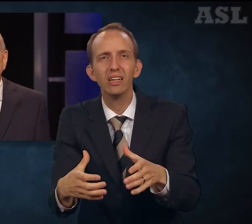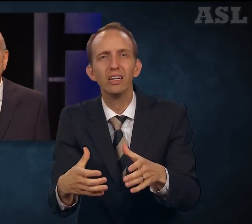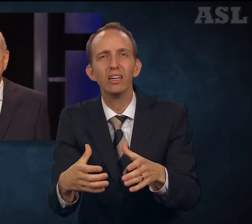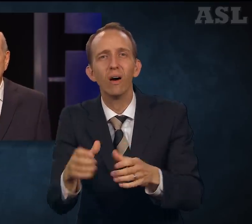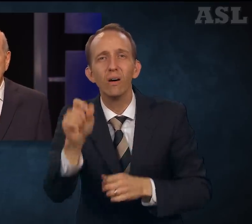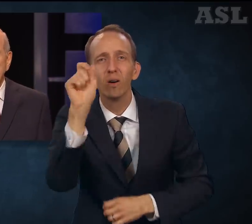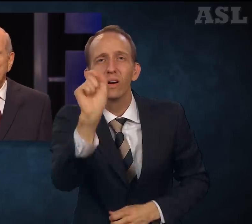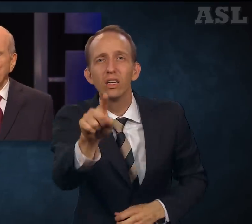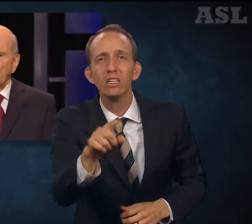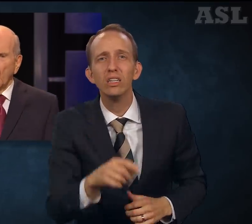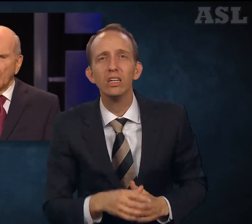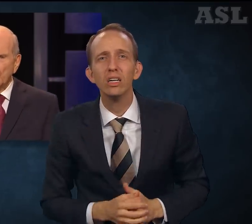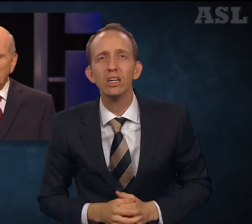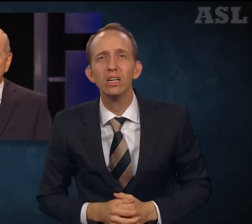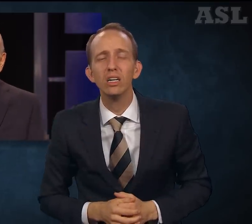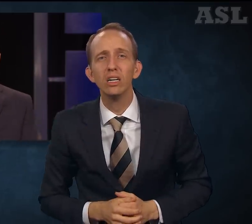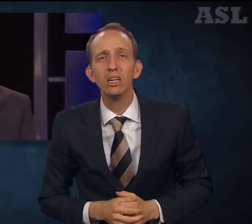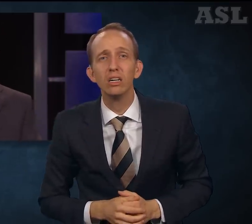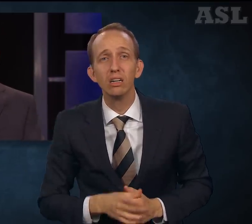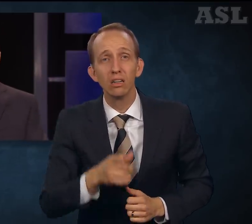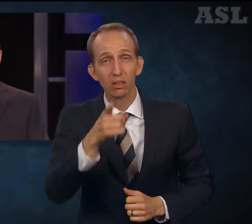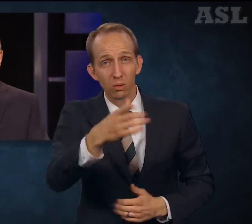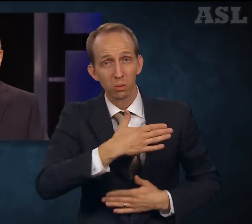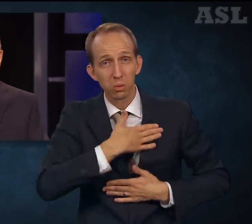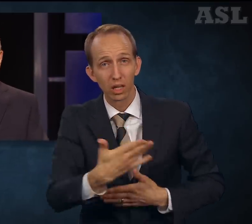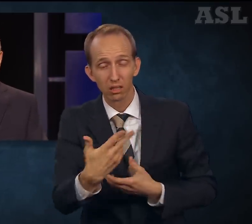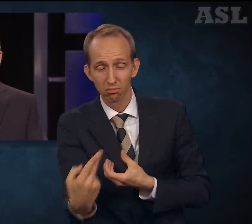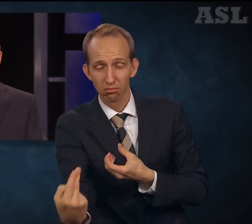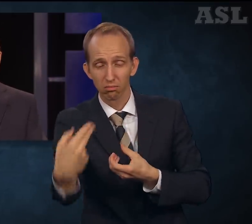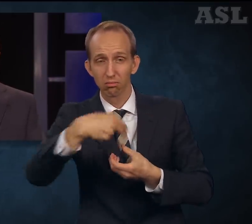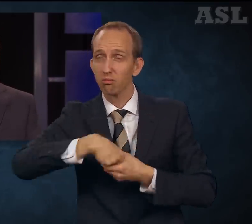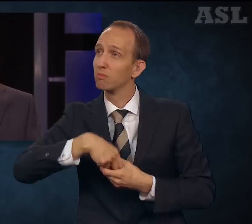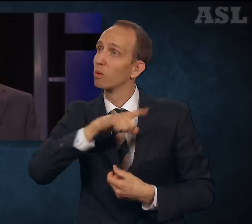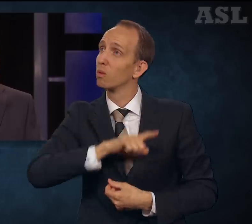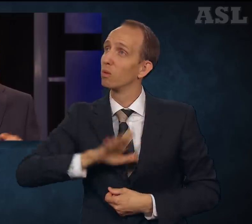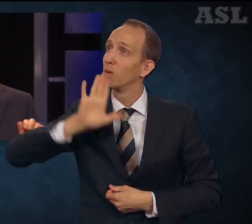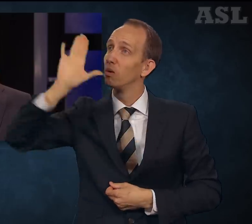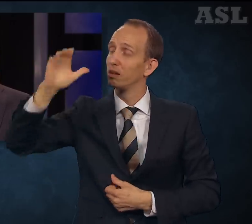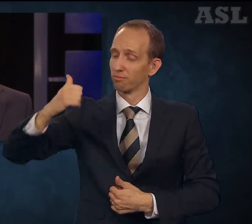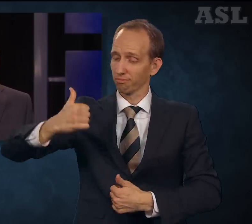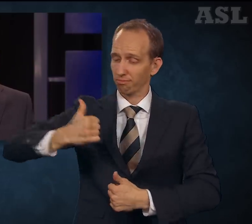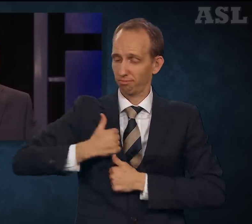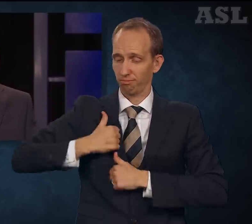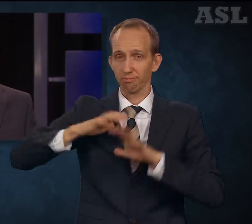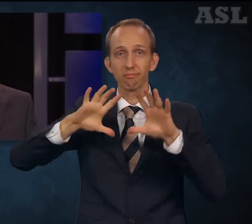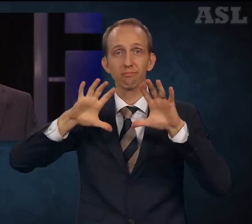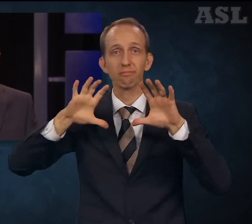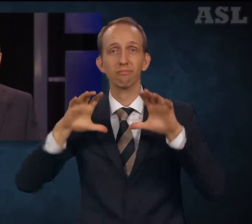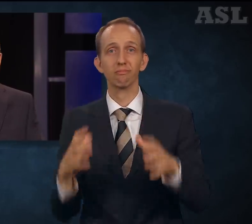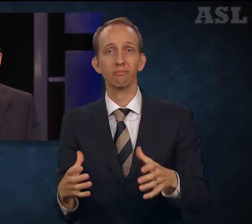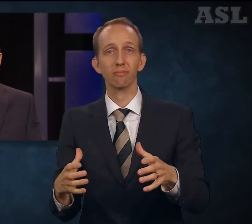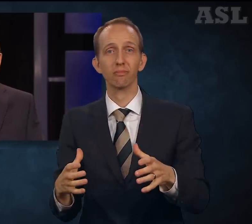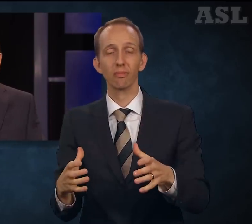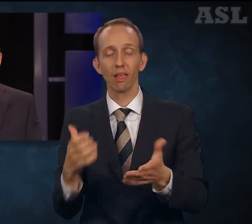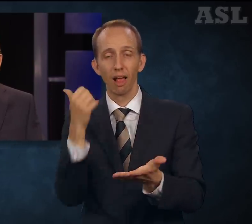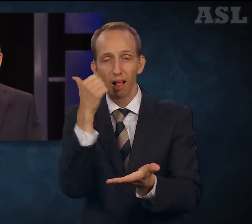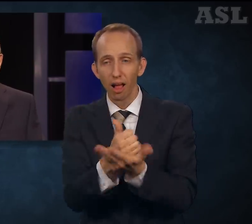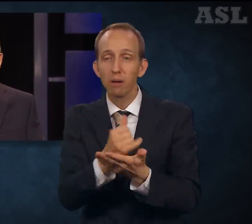SO MY QUESTION TO YOU IS: